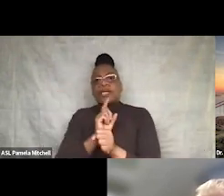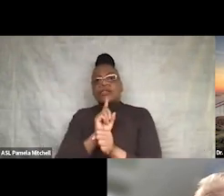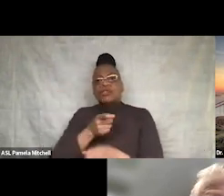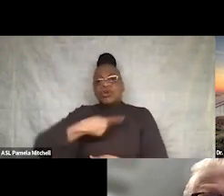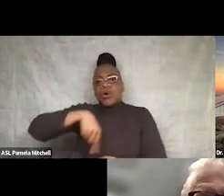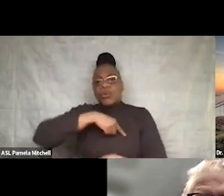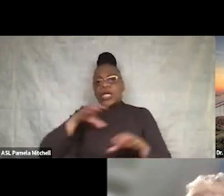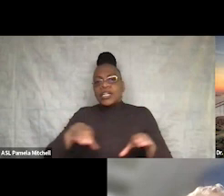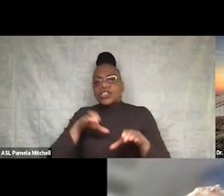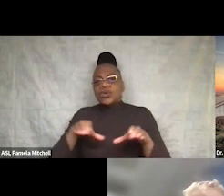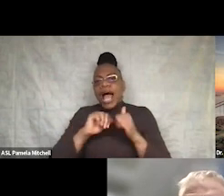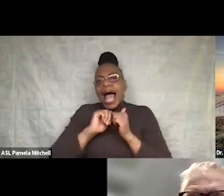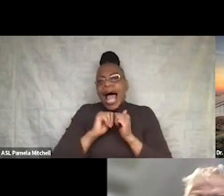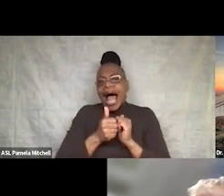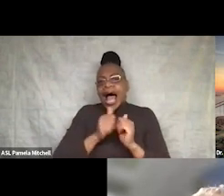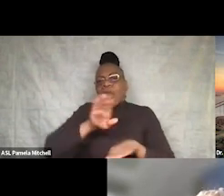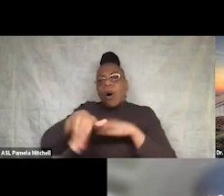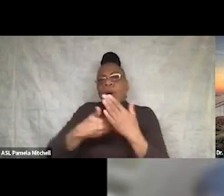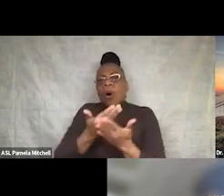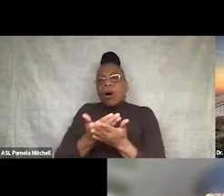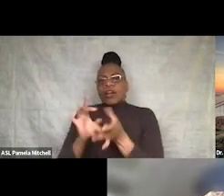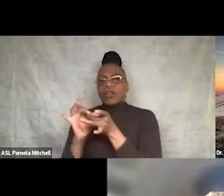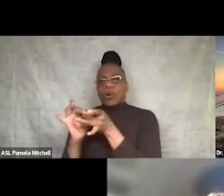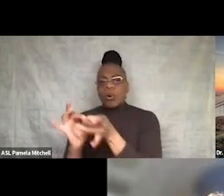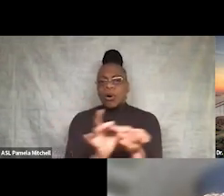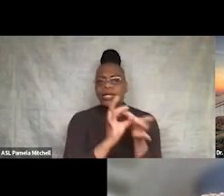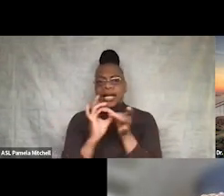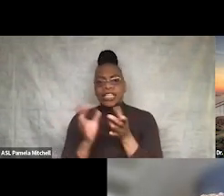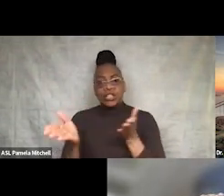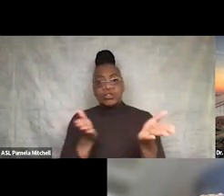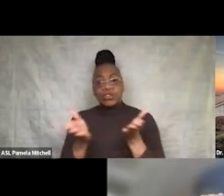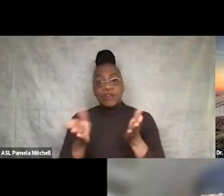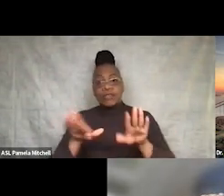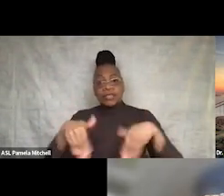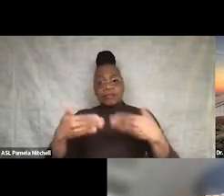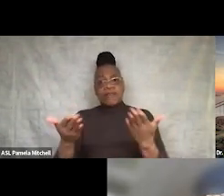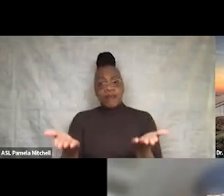through all of the coordination and services being provided. And then, finally,